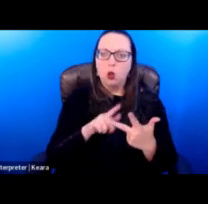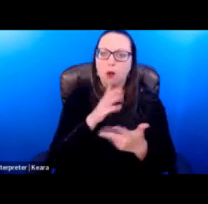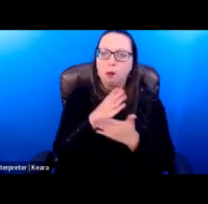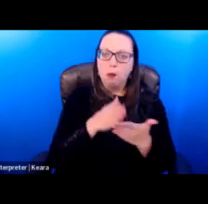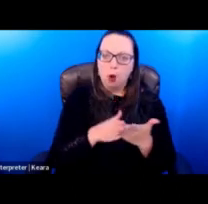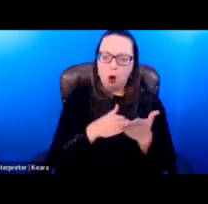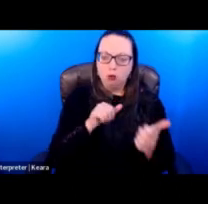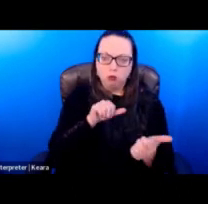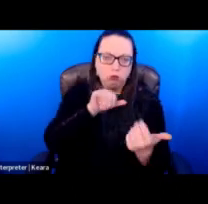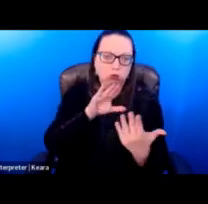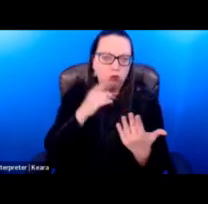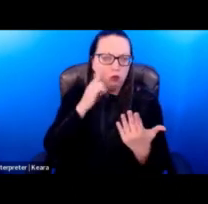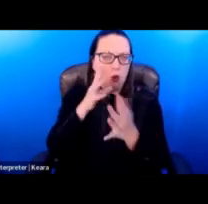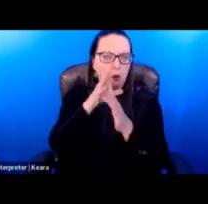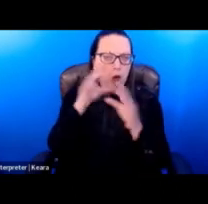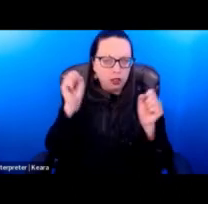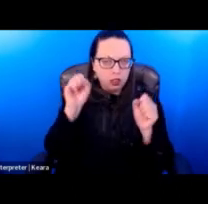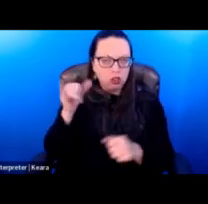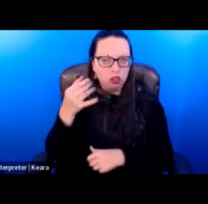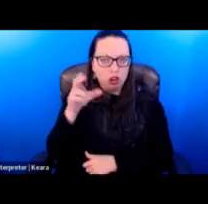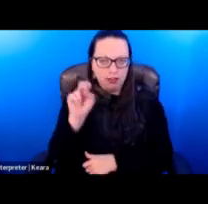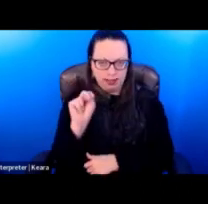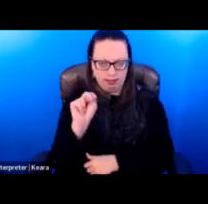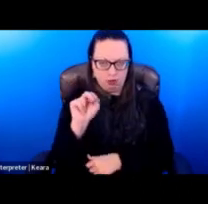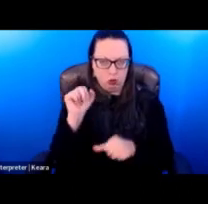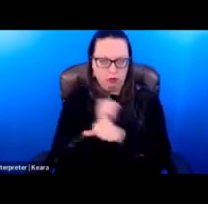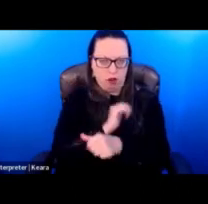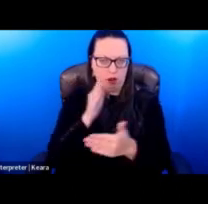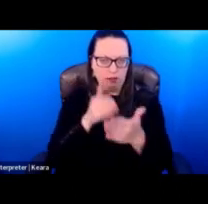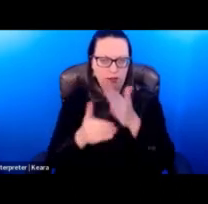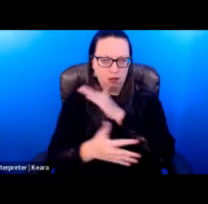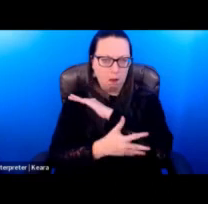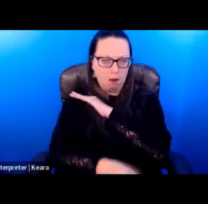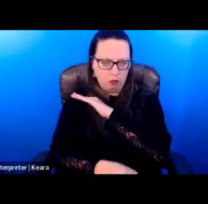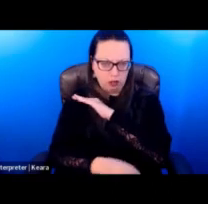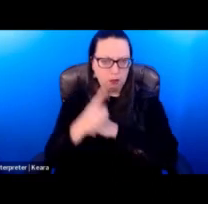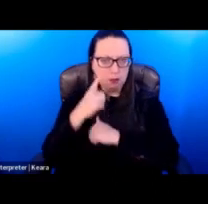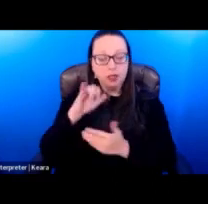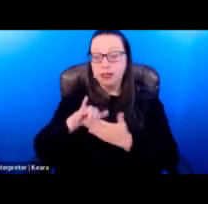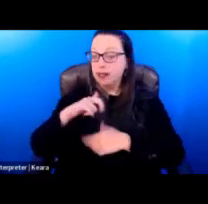Johnson to combat the war on poverty because at that time, older individuals, many lived in